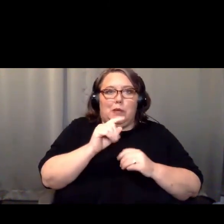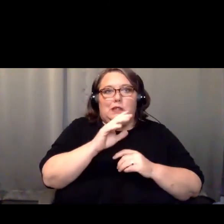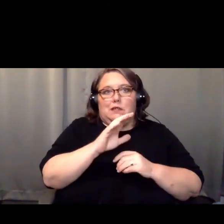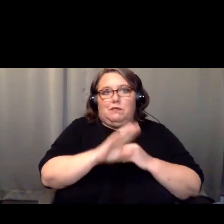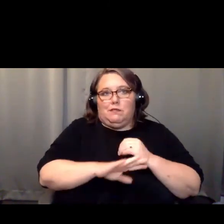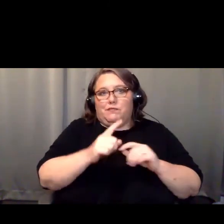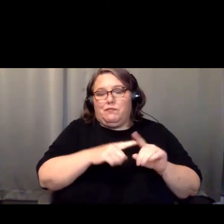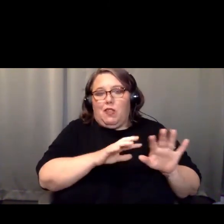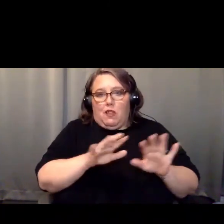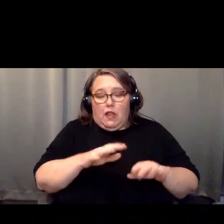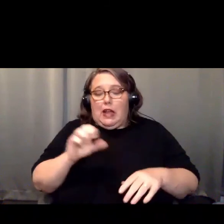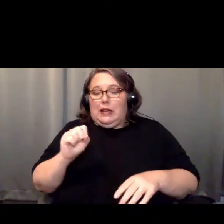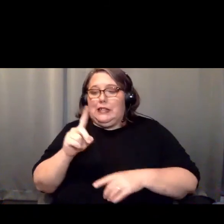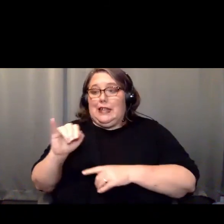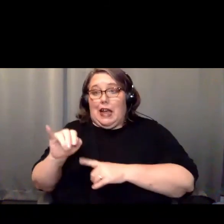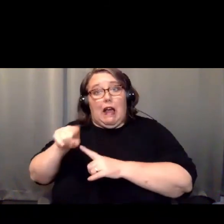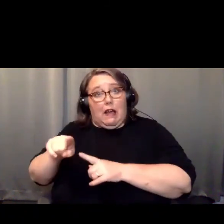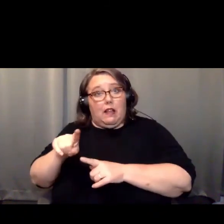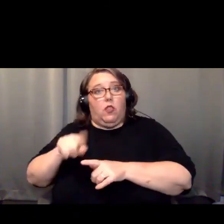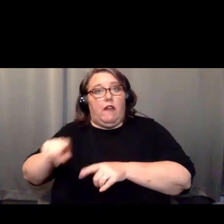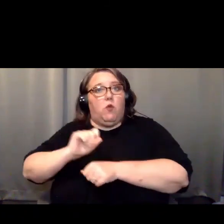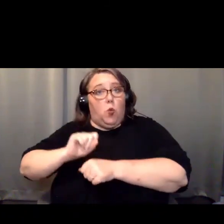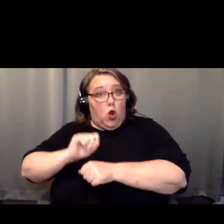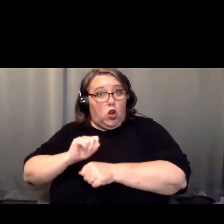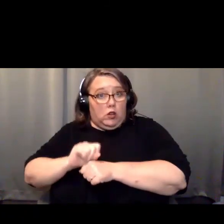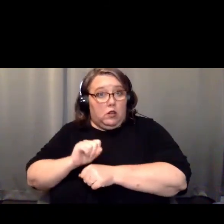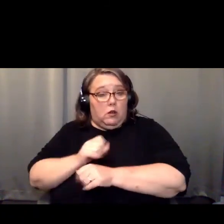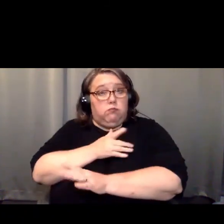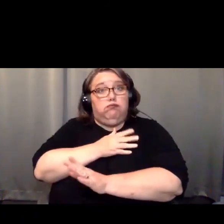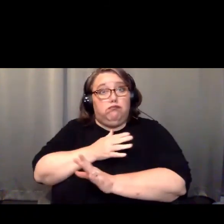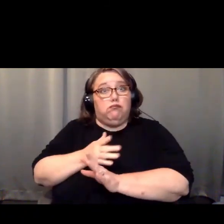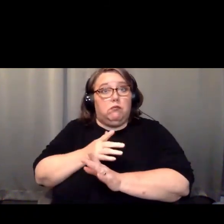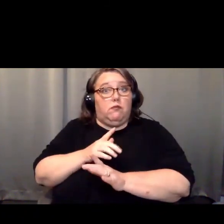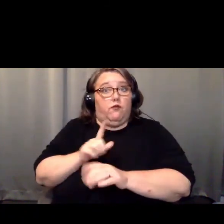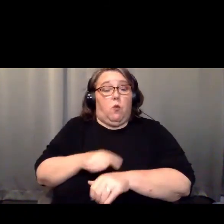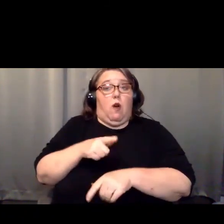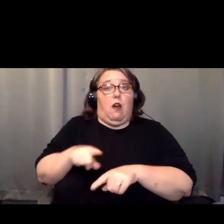who have worked for a significant amount of time, it depends on your age and how long you worked,